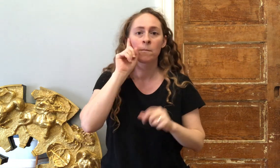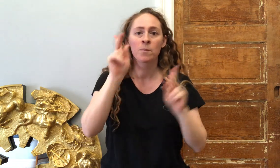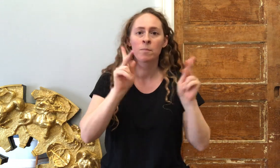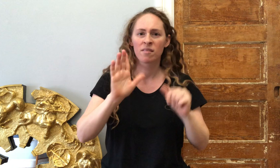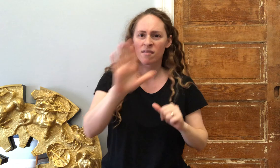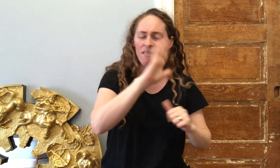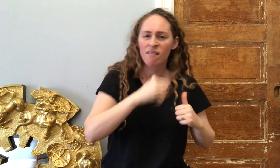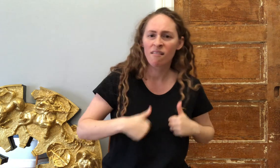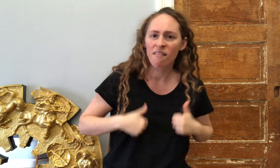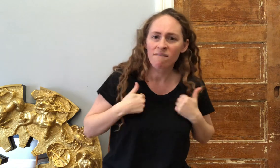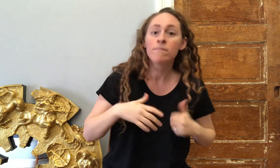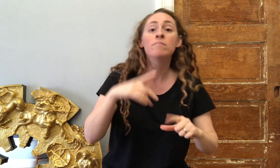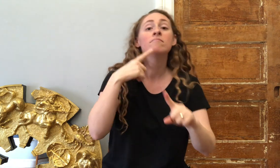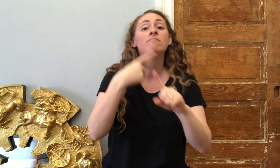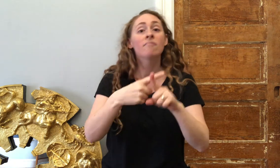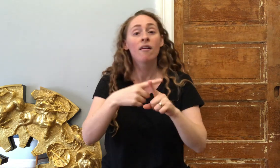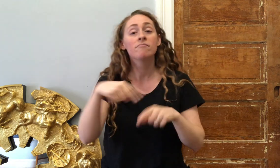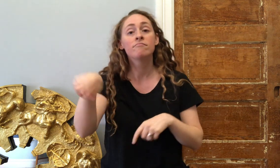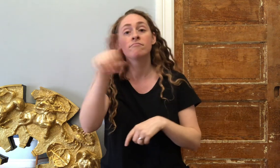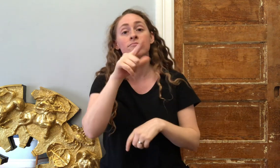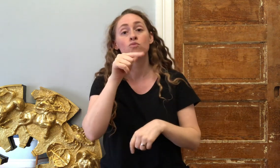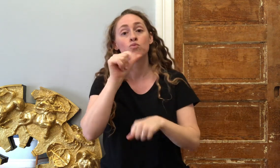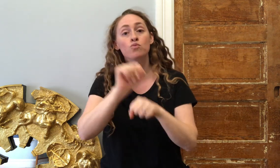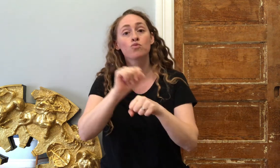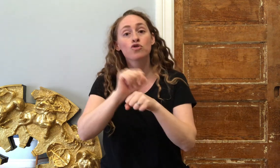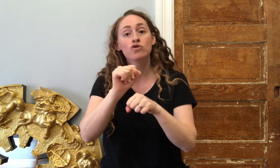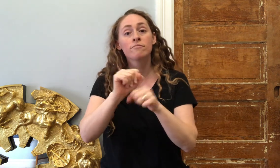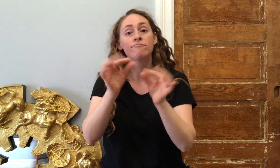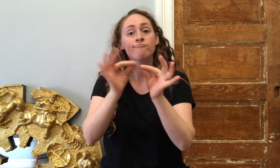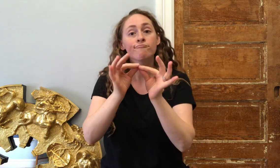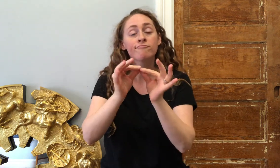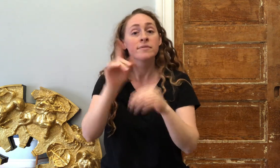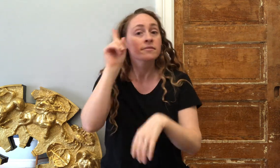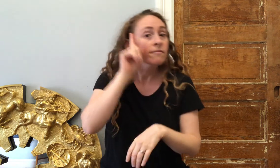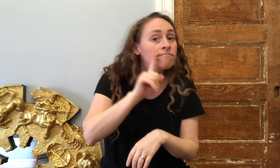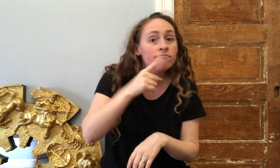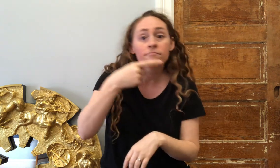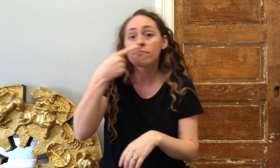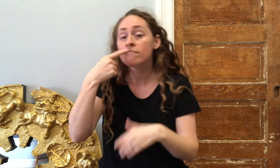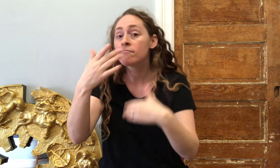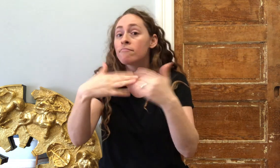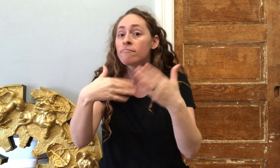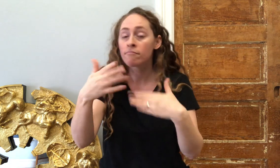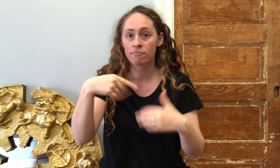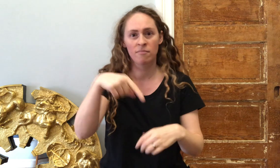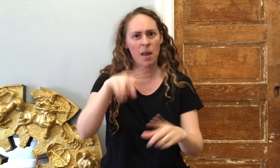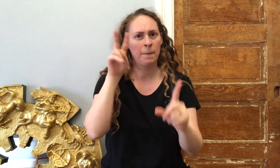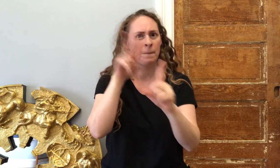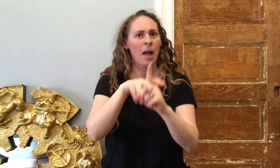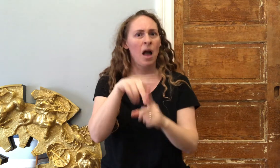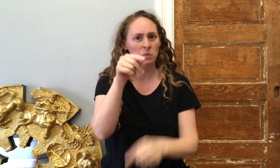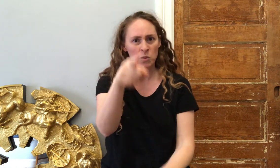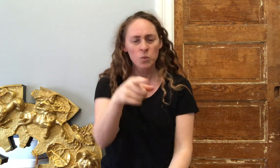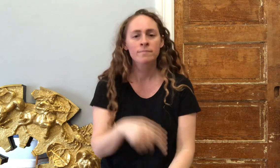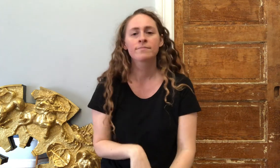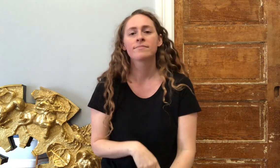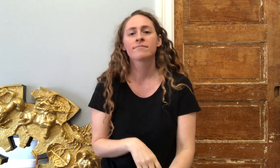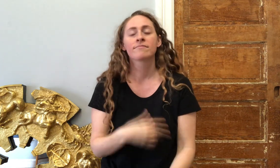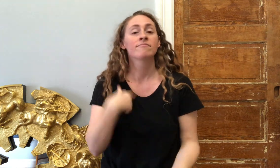on many deaf people’s lives. Also, those who work as interpreters - whether you’re hearing or deaf, this applies to you.